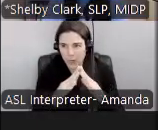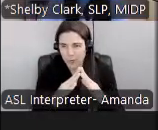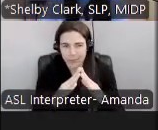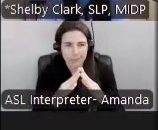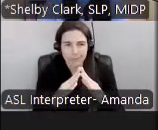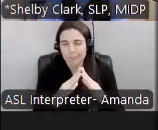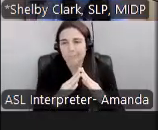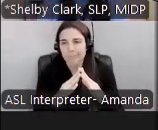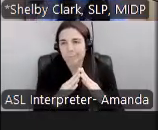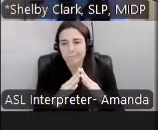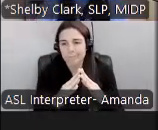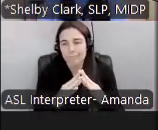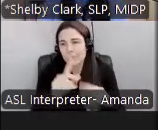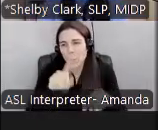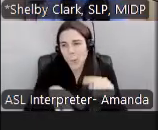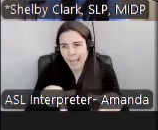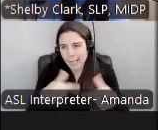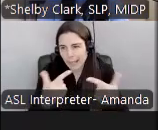necessarily livable. It's not functional.